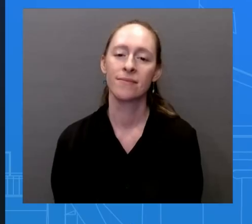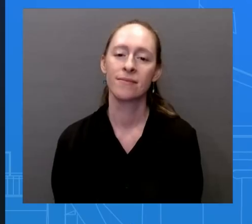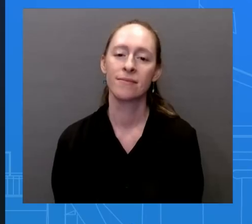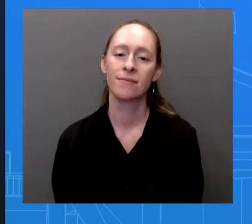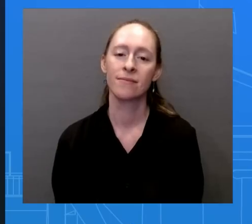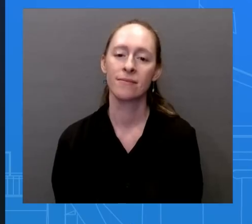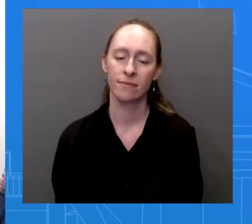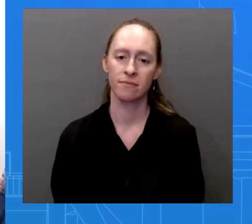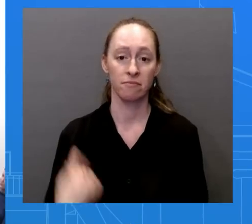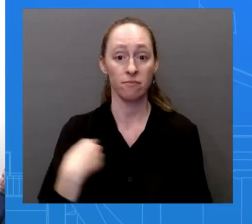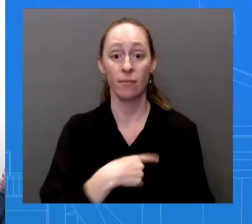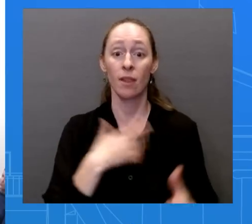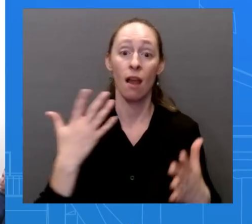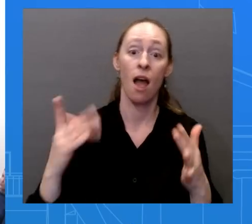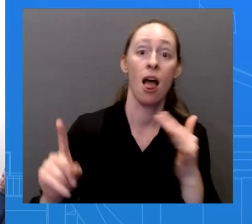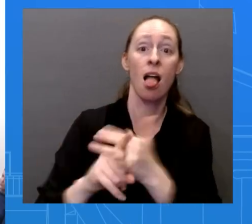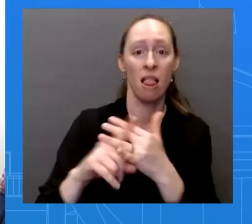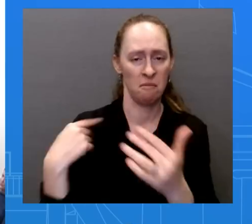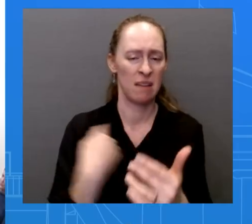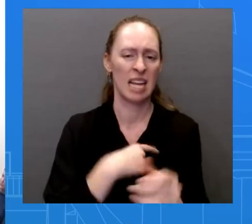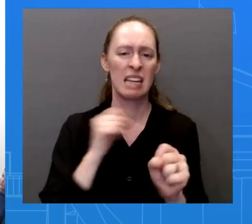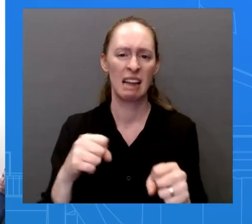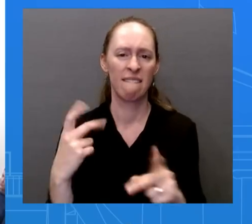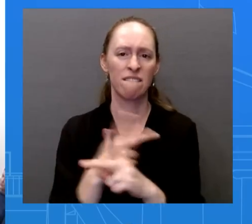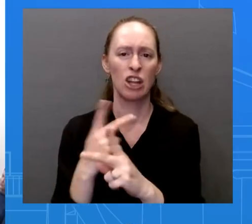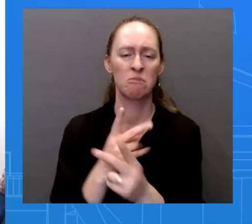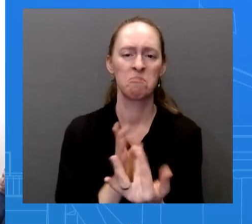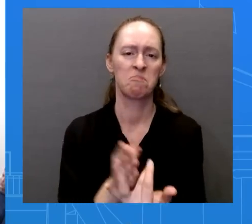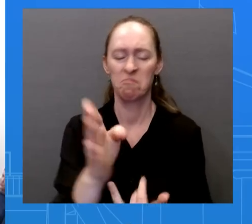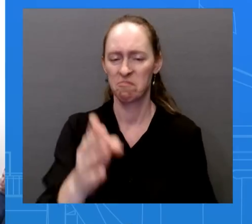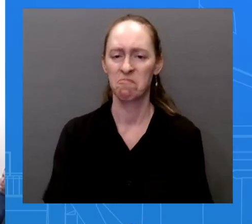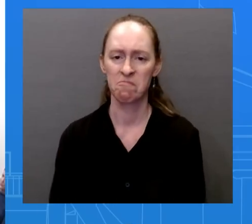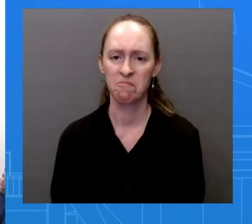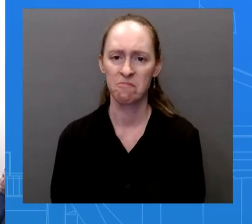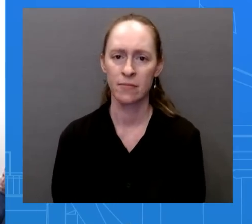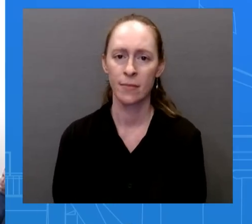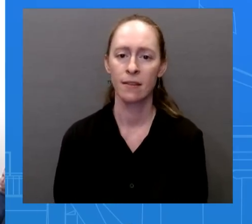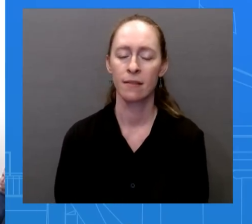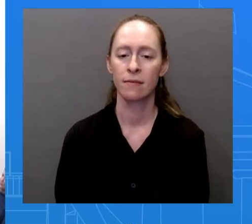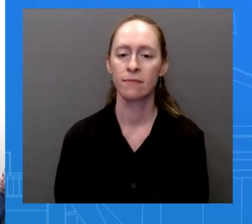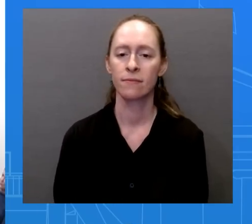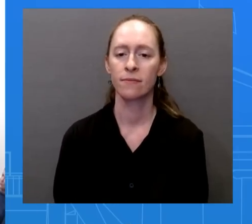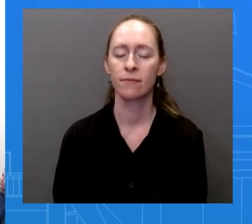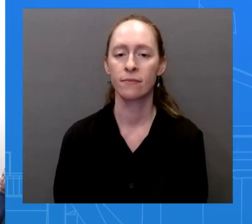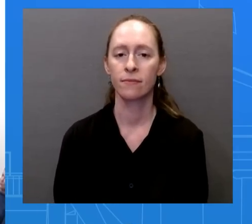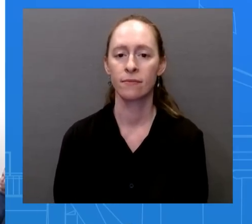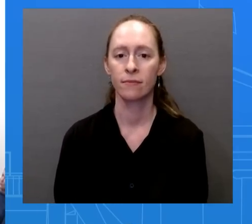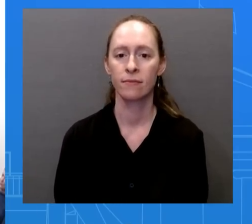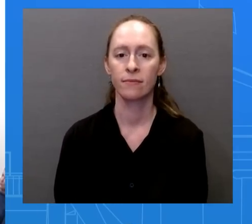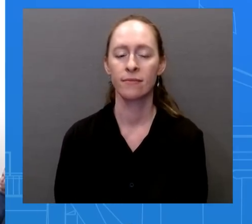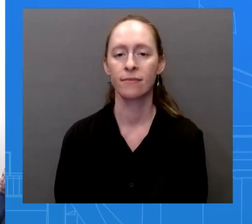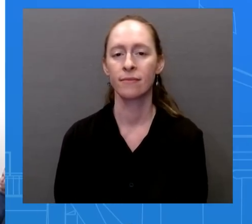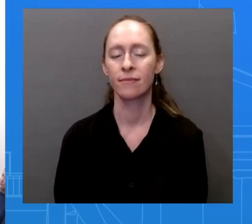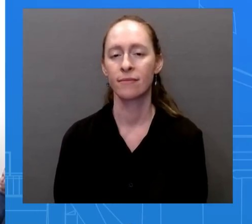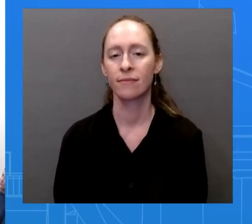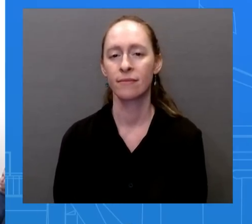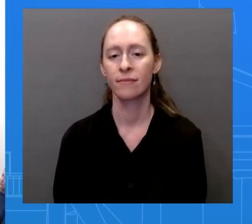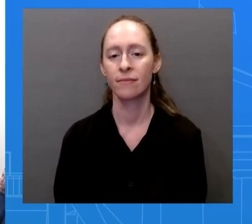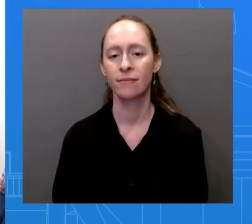that he's asking to share your weapons with the U.S. Has the administration received that request? And what will they respond?